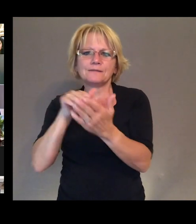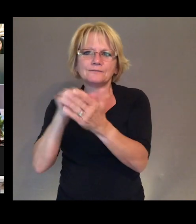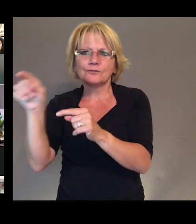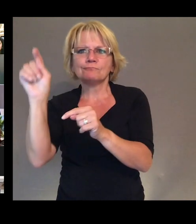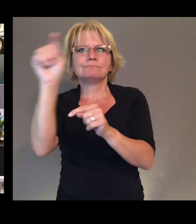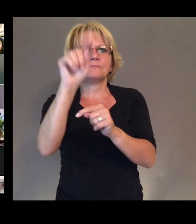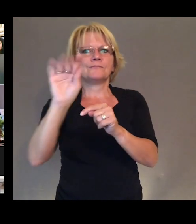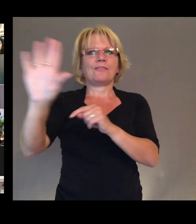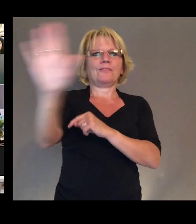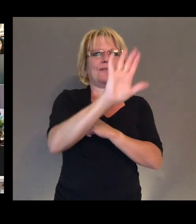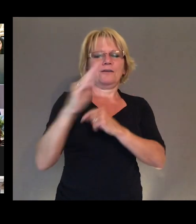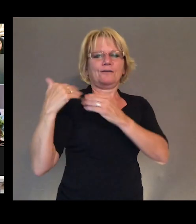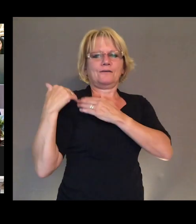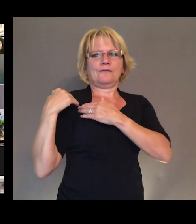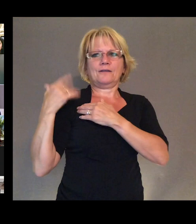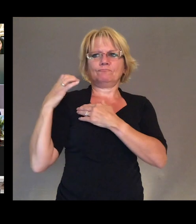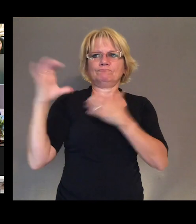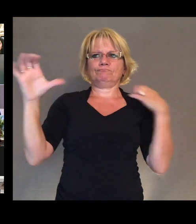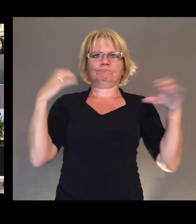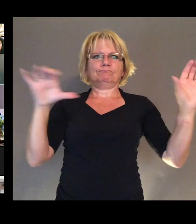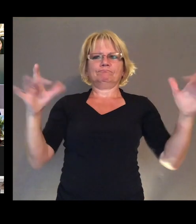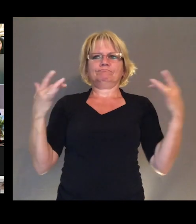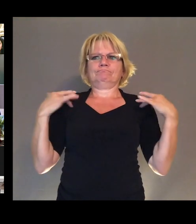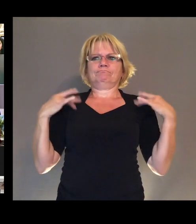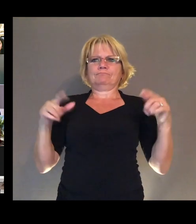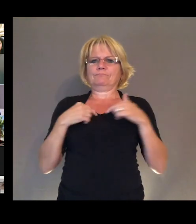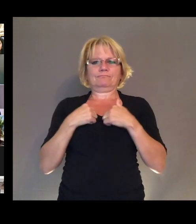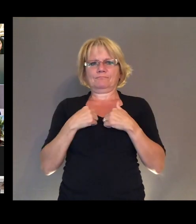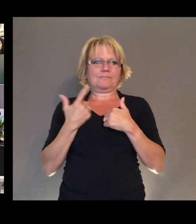with the director of multicultural affairs or diversity, chief diversity officer,